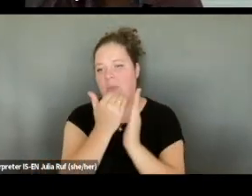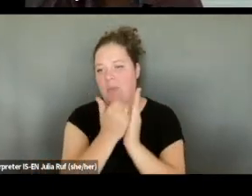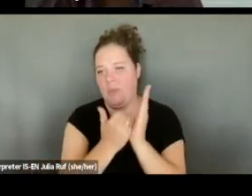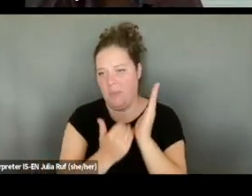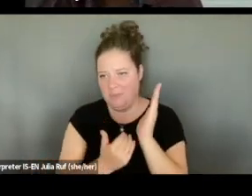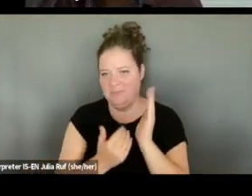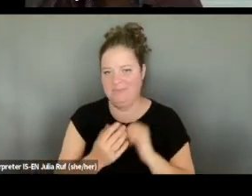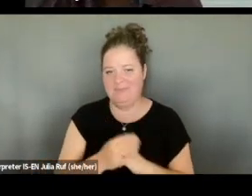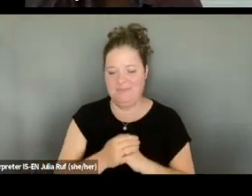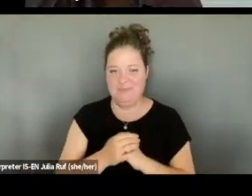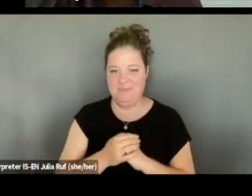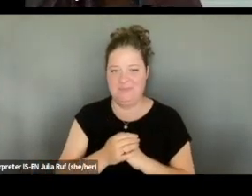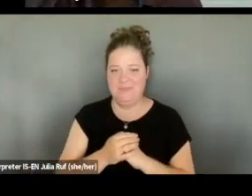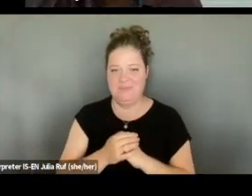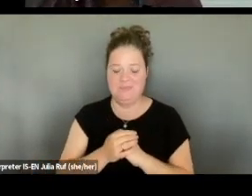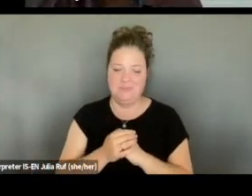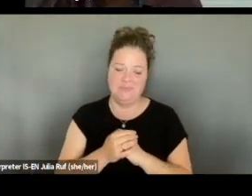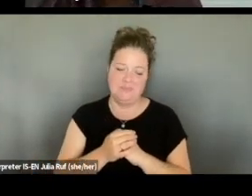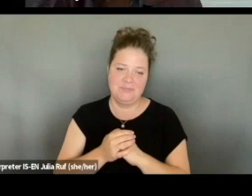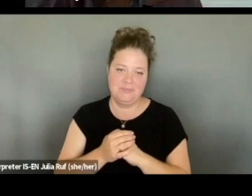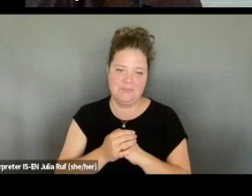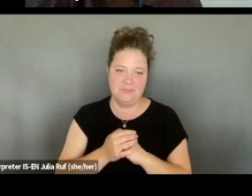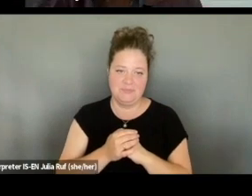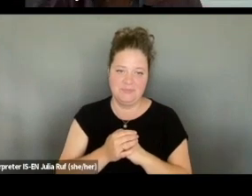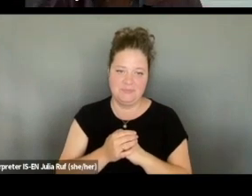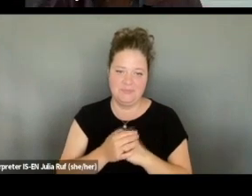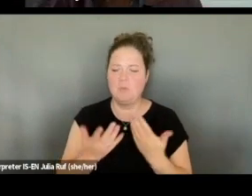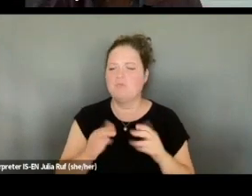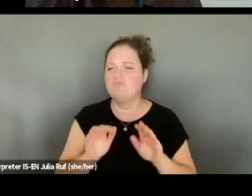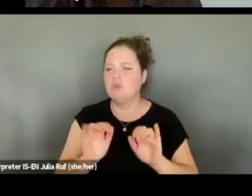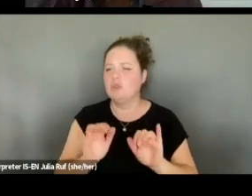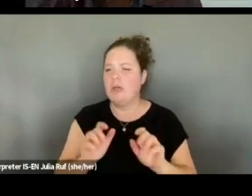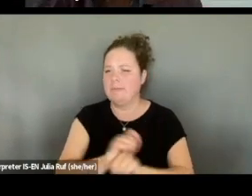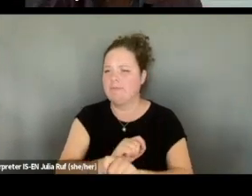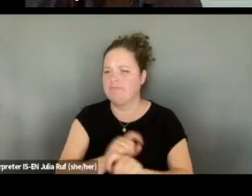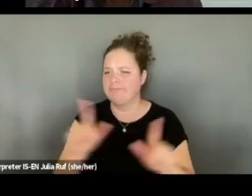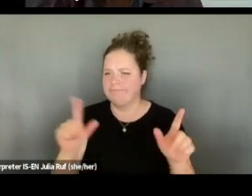toolkit, which we also put